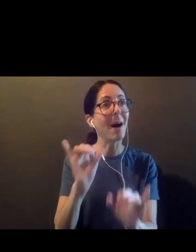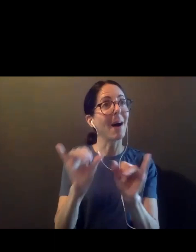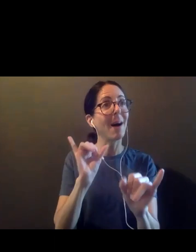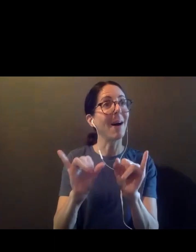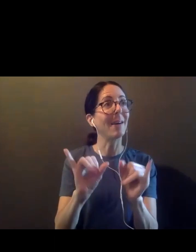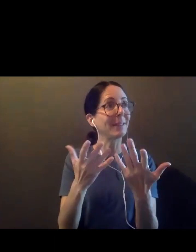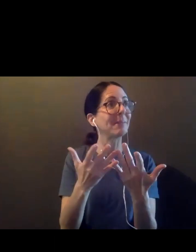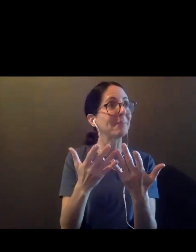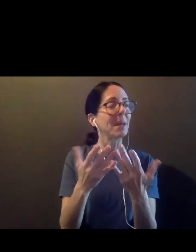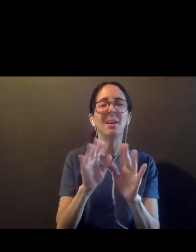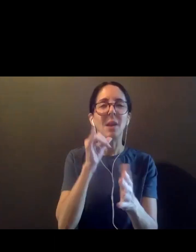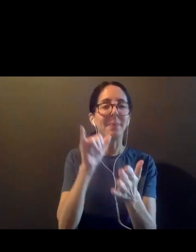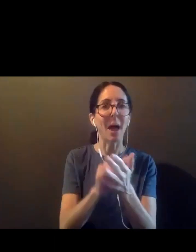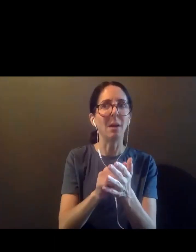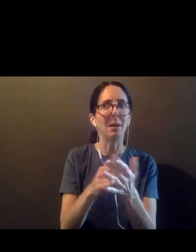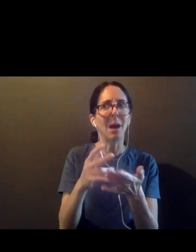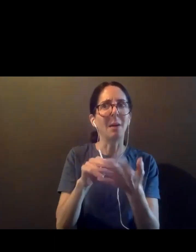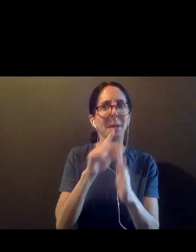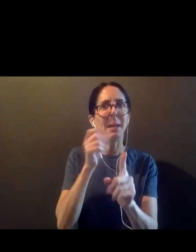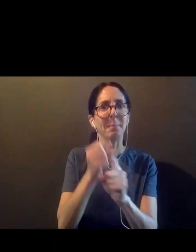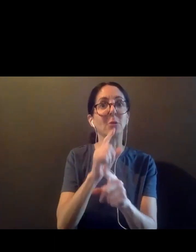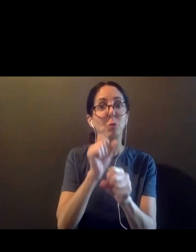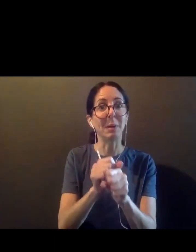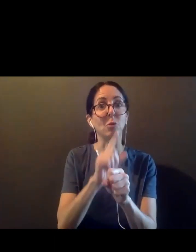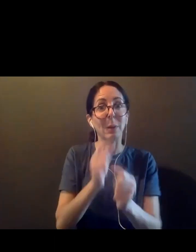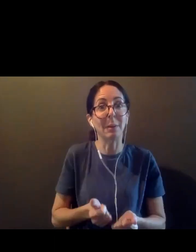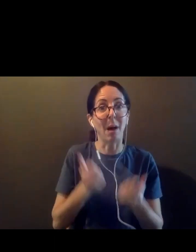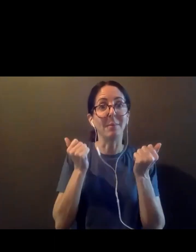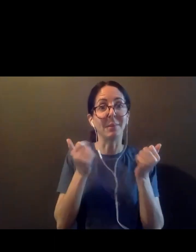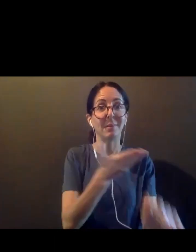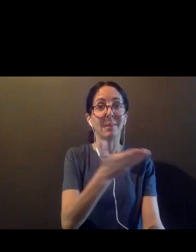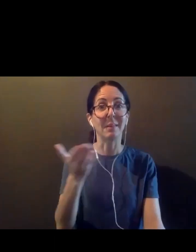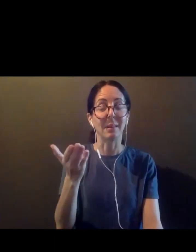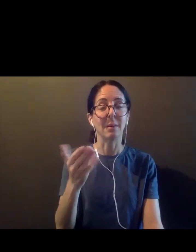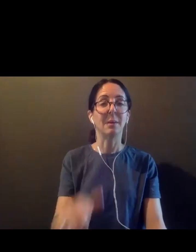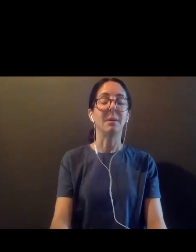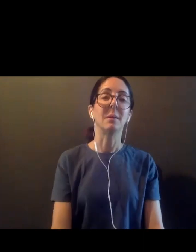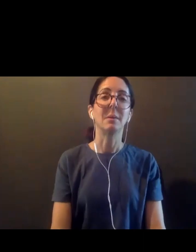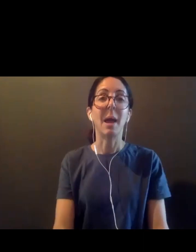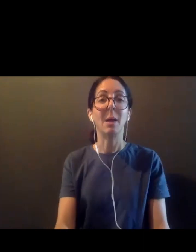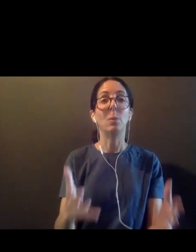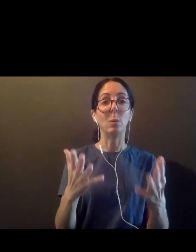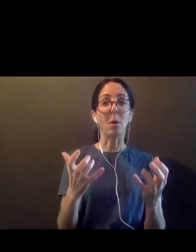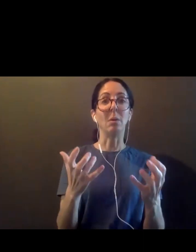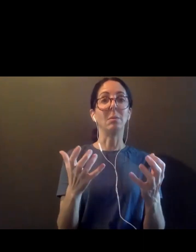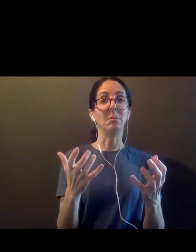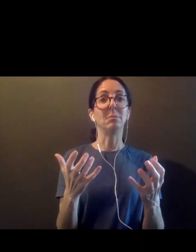We’re talking about real people's lives, and how to advance, you know, the conditions